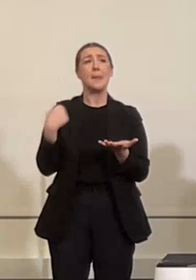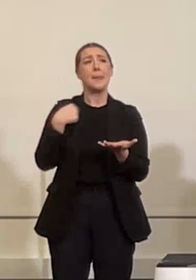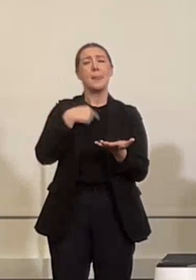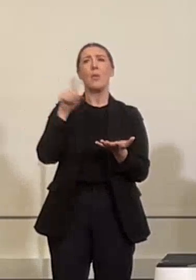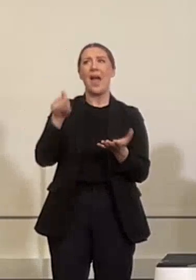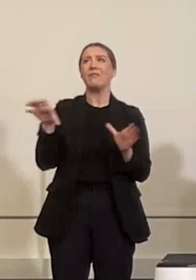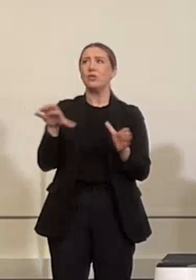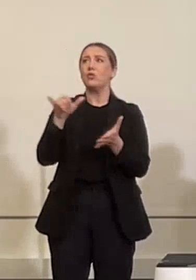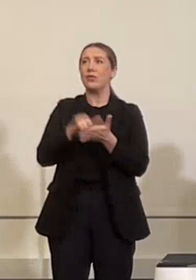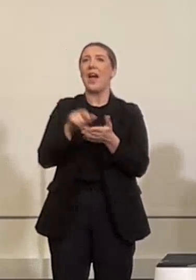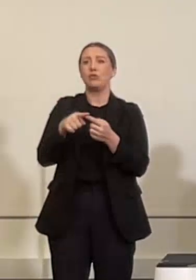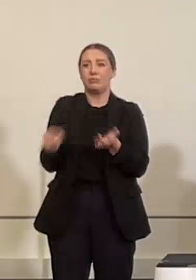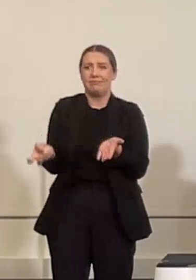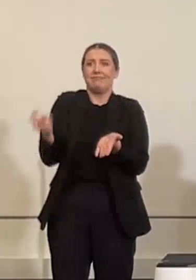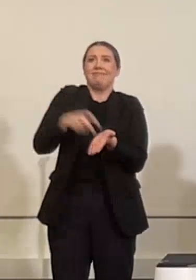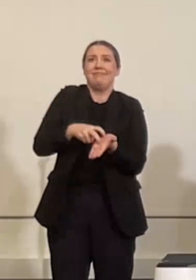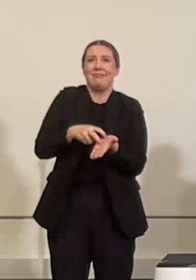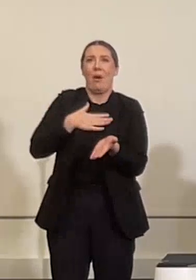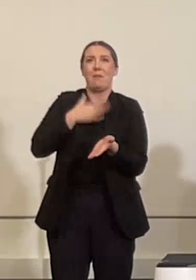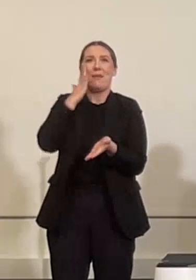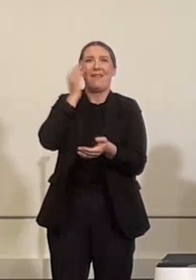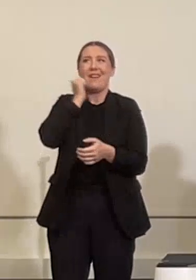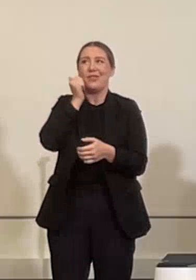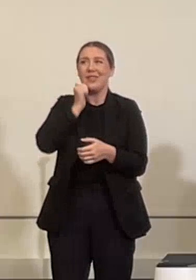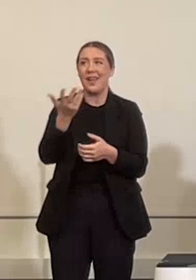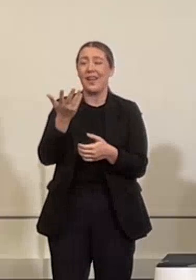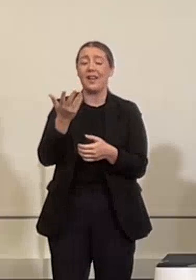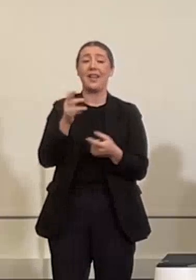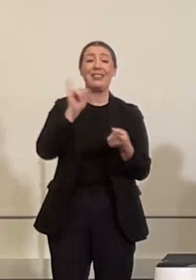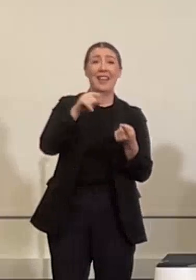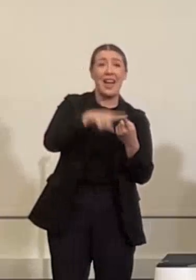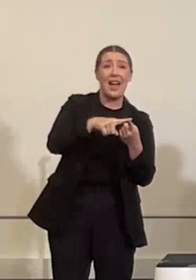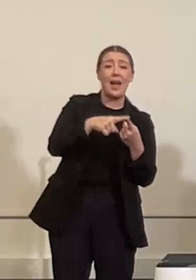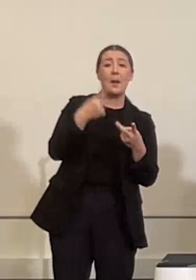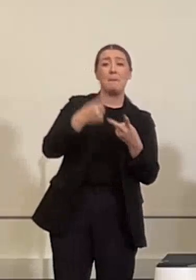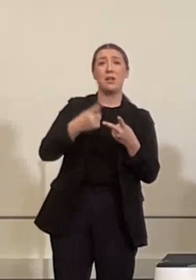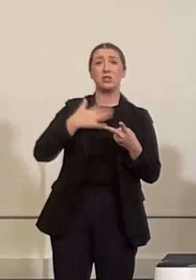And that and then combined with our education and expertise, you